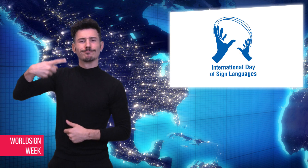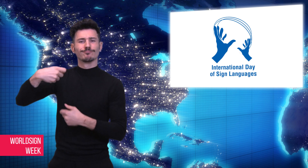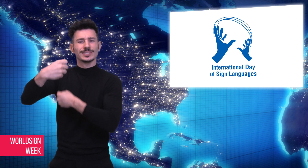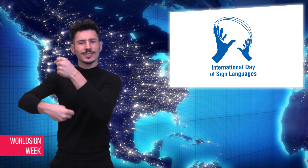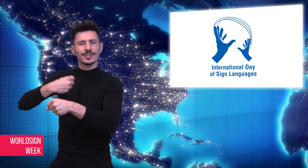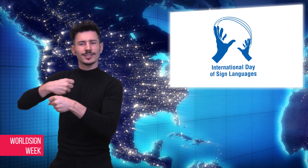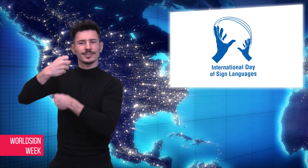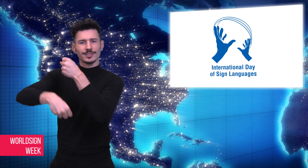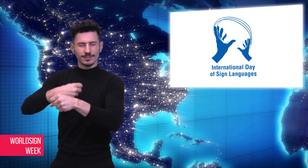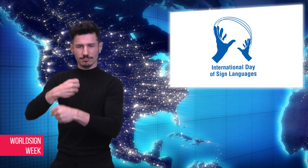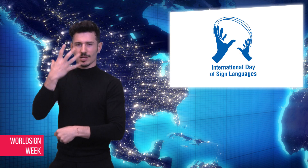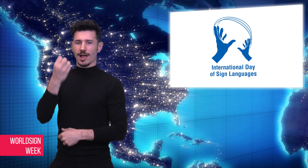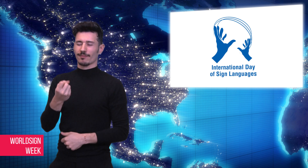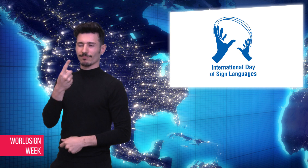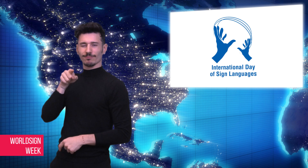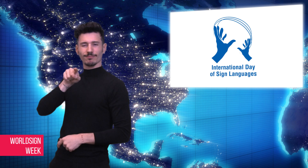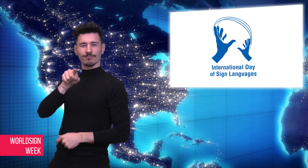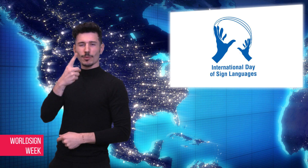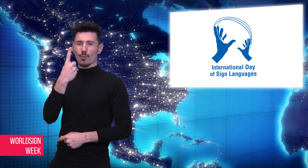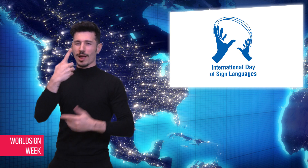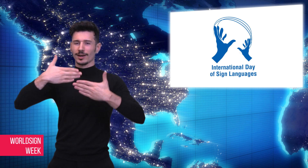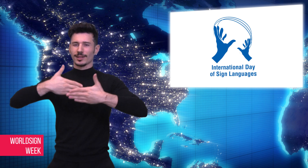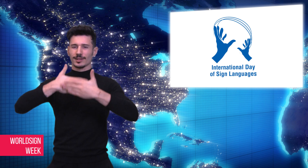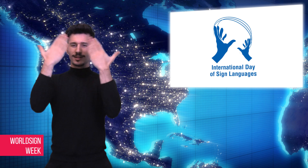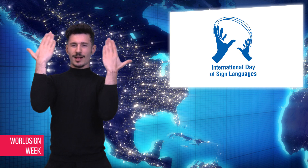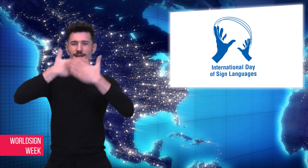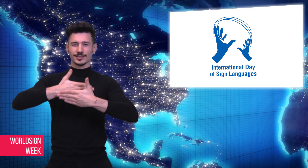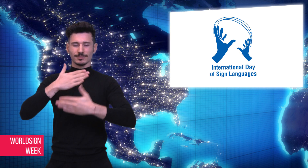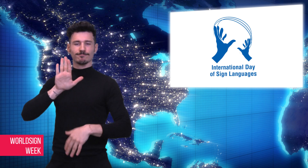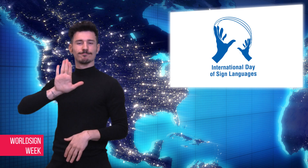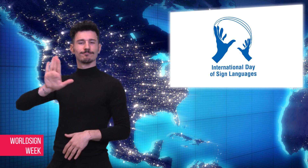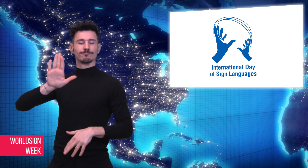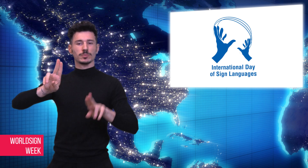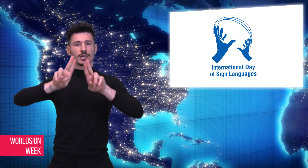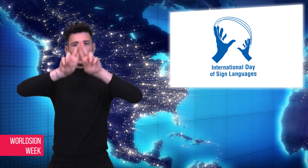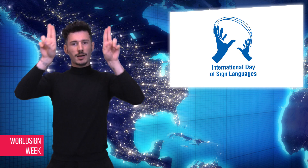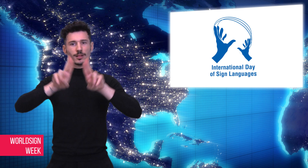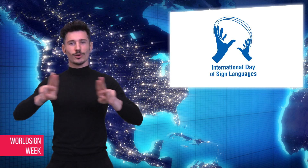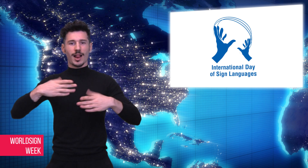sign language. September 23 is celebrated annually as